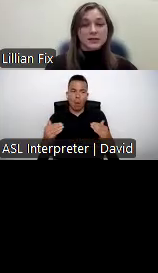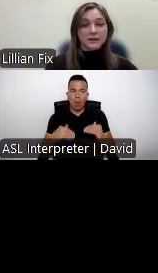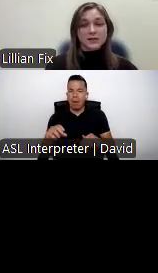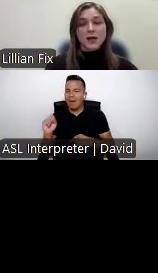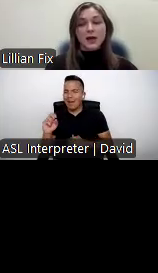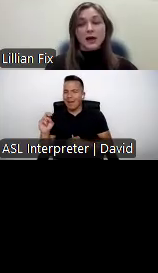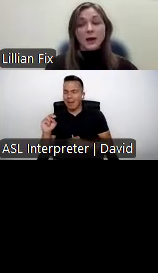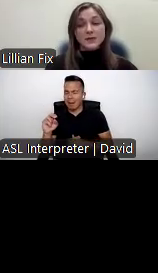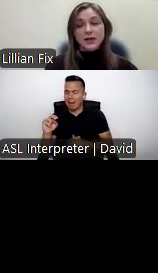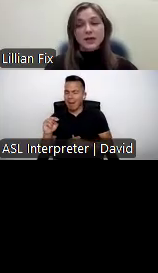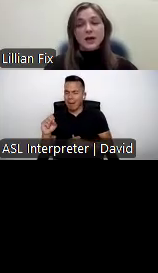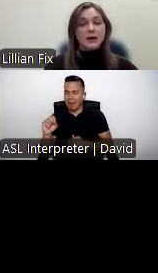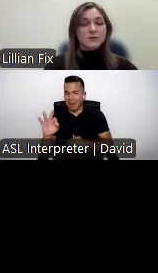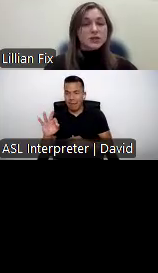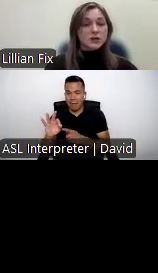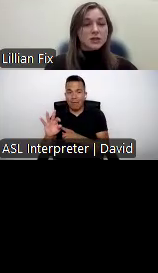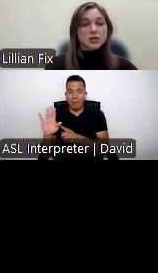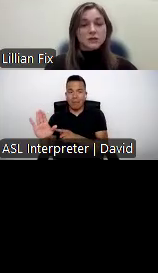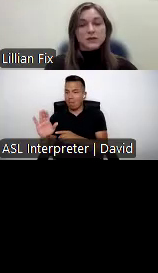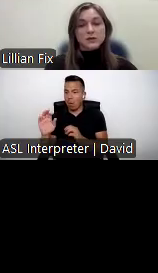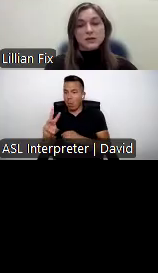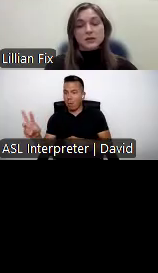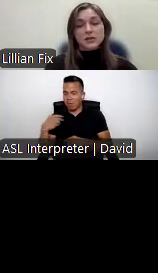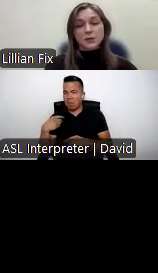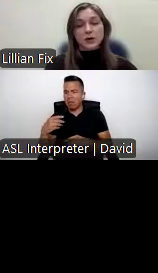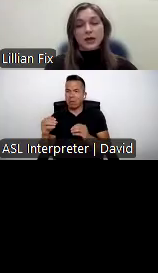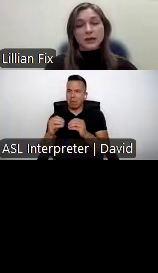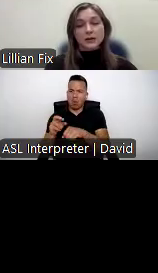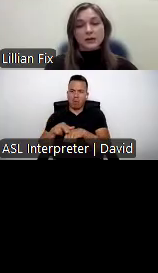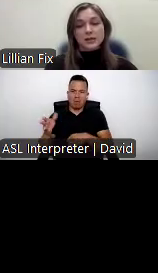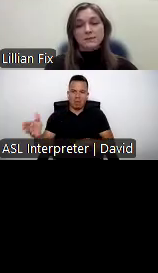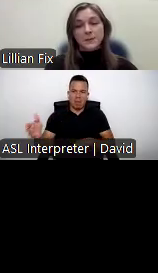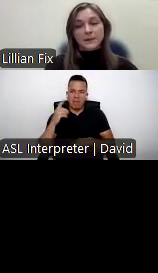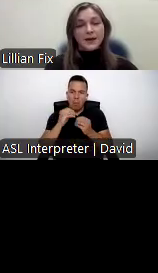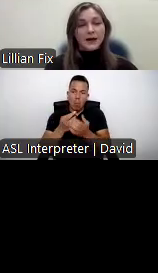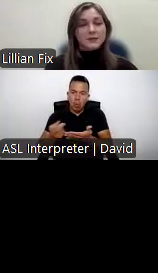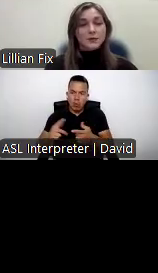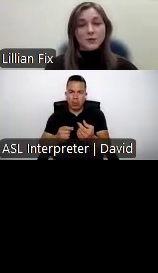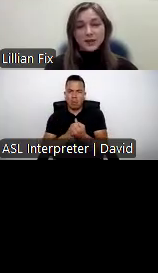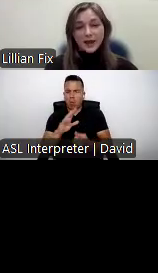or NSF's website, just for additional resources to support AI literacy. So,